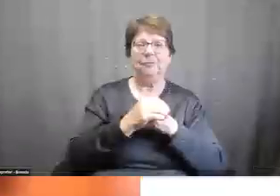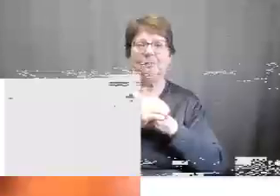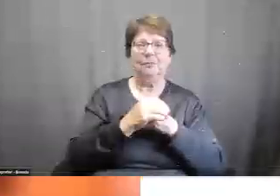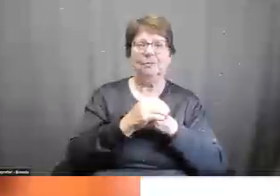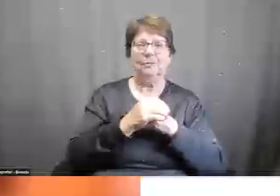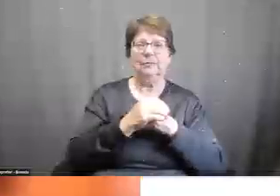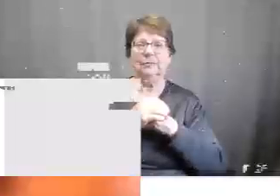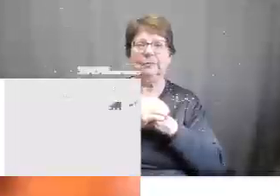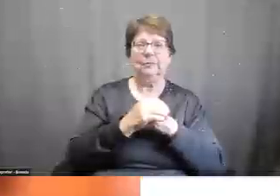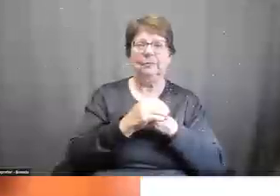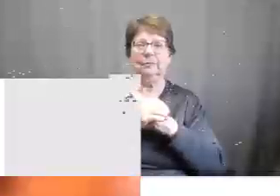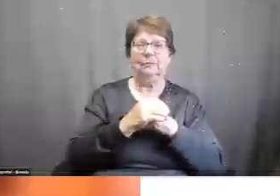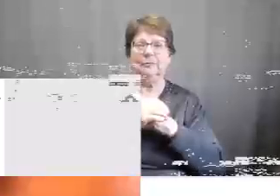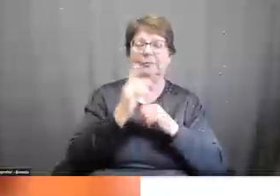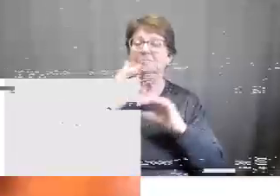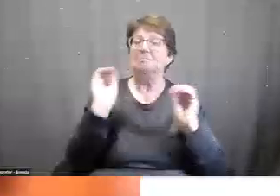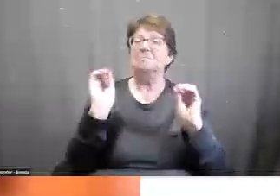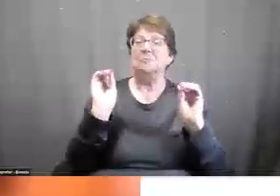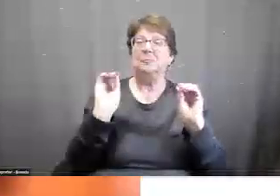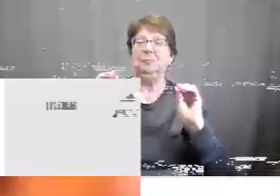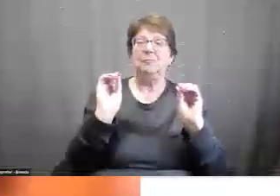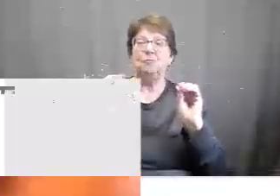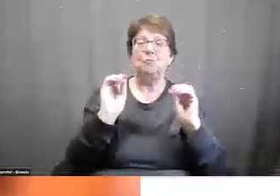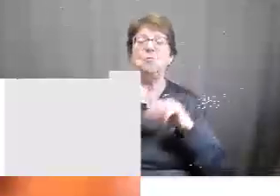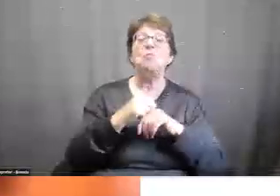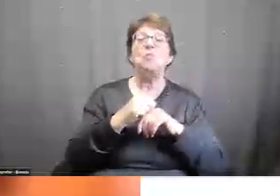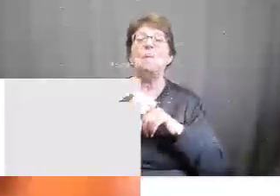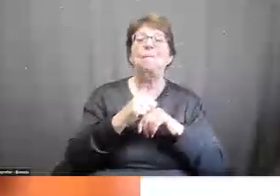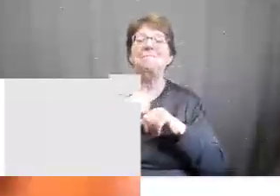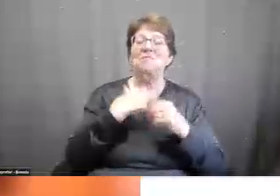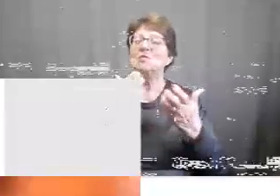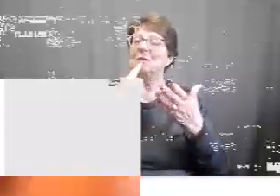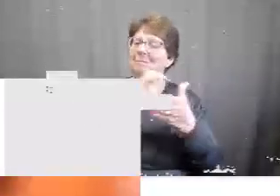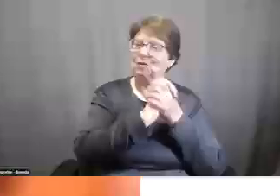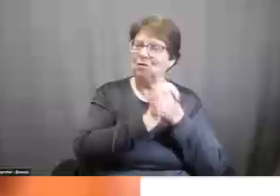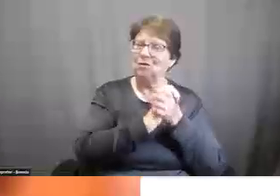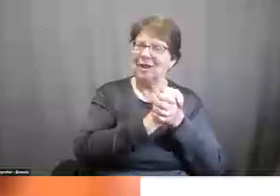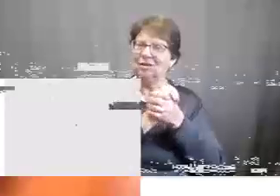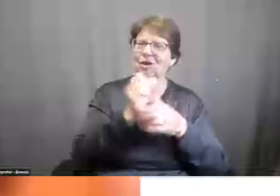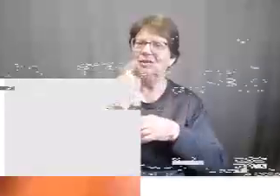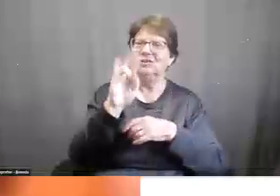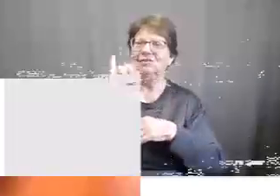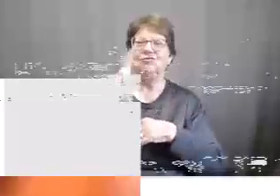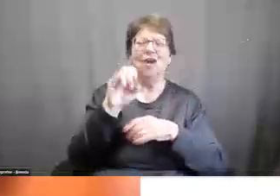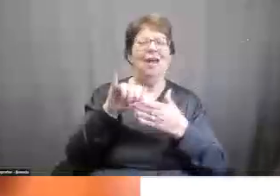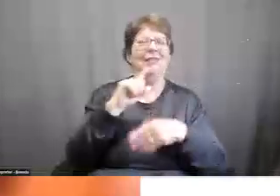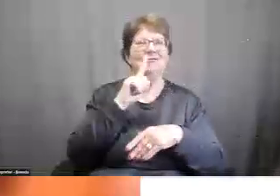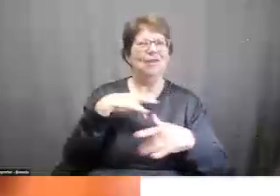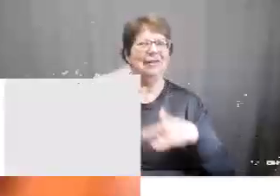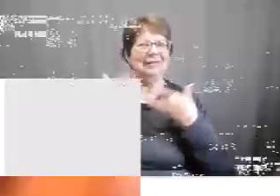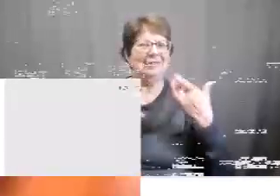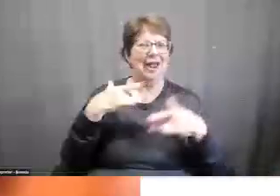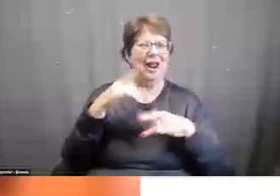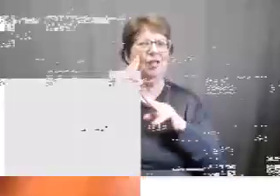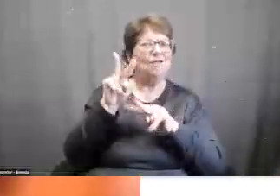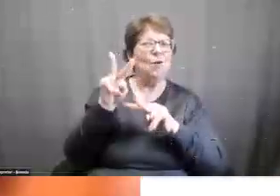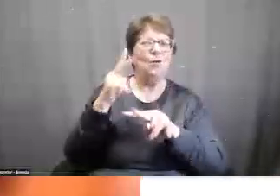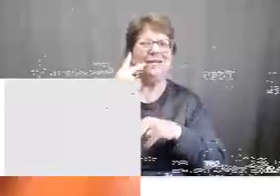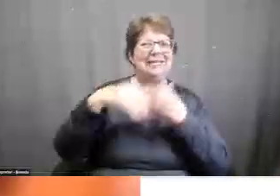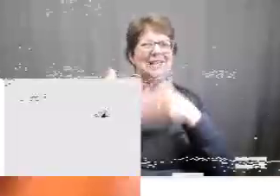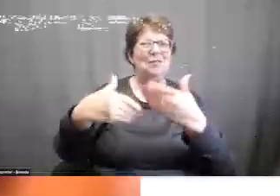Boardroom: Don't see any. I just want to say congratulations on Stride, that's really exciting, and look forward to seeing the progress. Yeah, thank you.